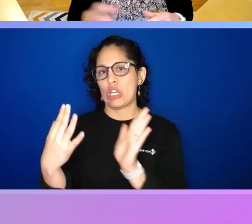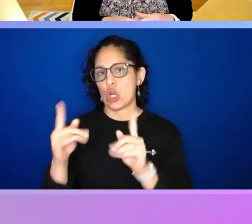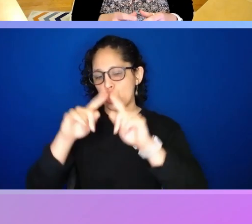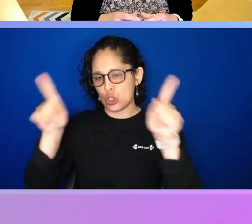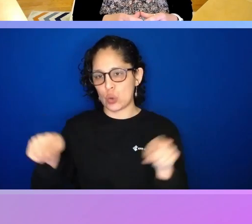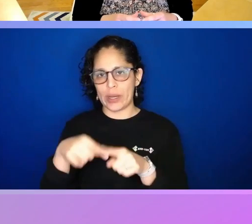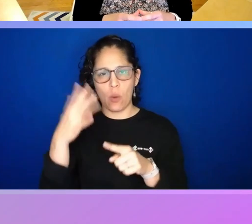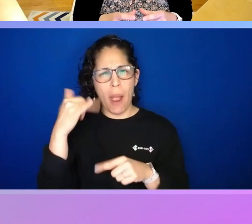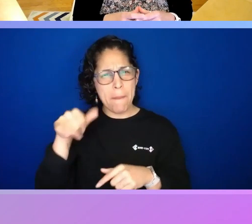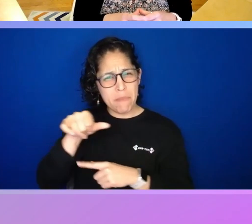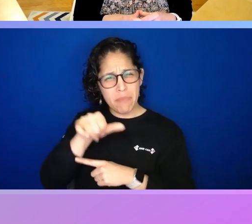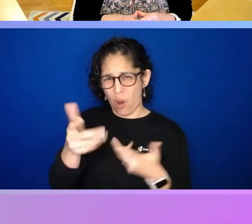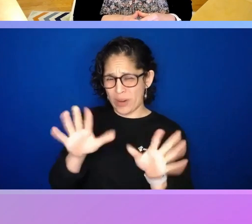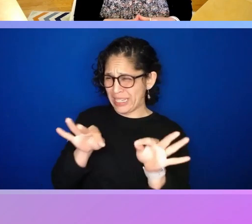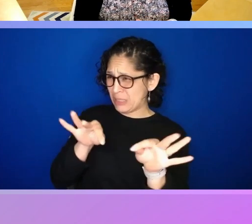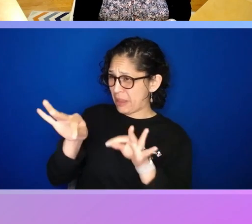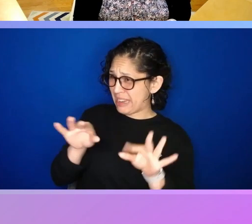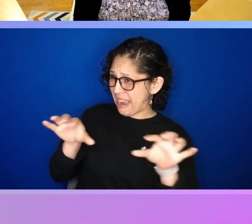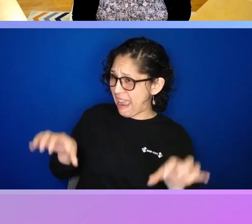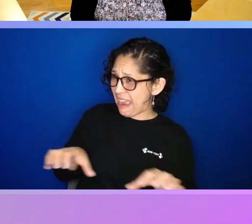out here, that was it was the alt. descriptive in one way